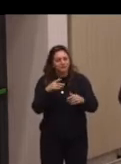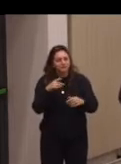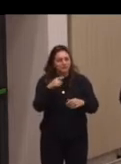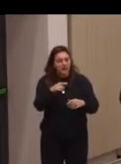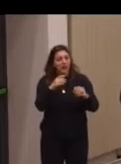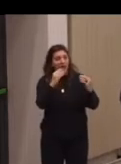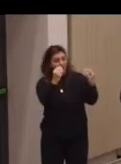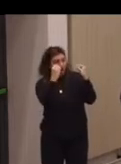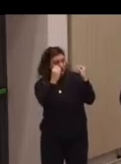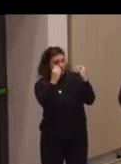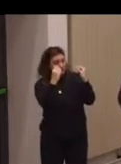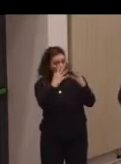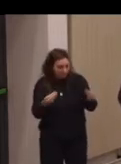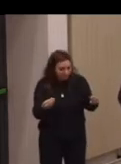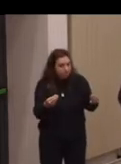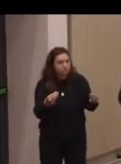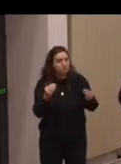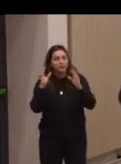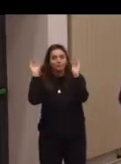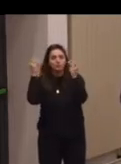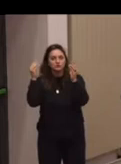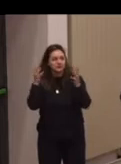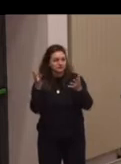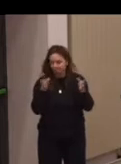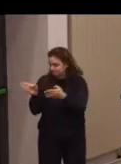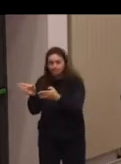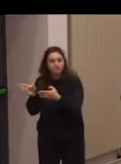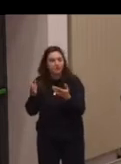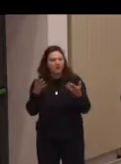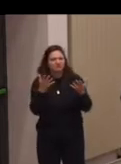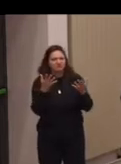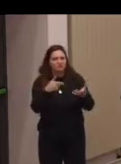in emergencies for children with disabilities. So most of us here in the room I think are